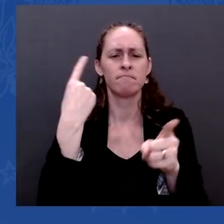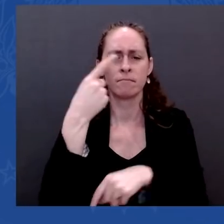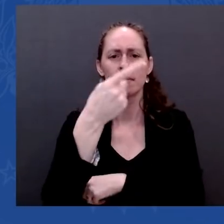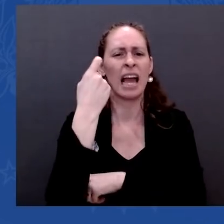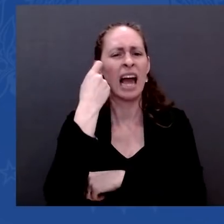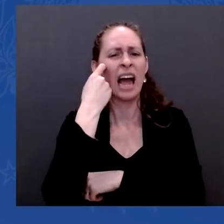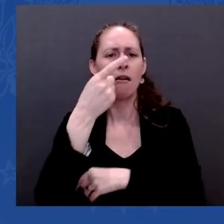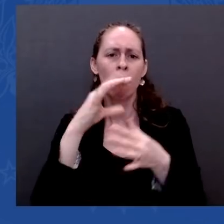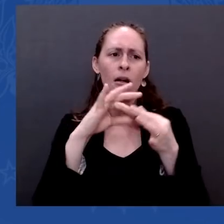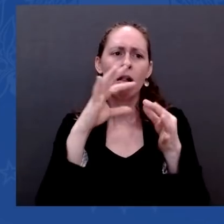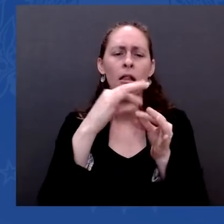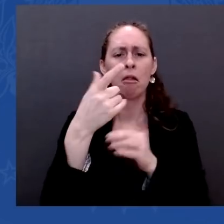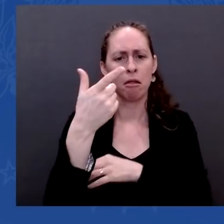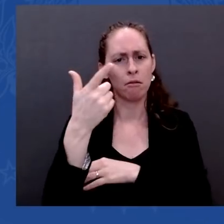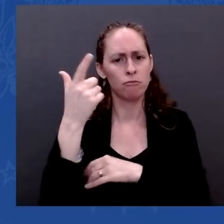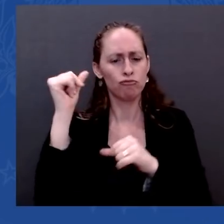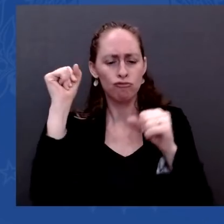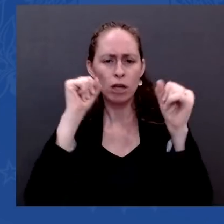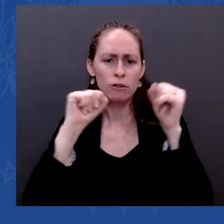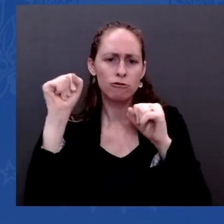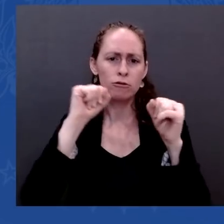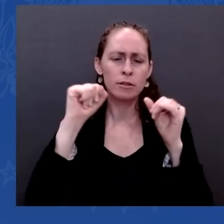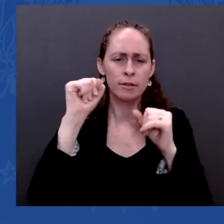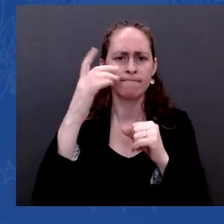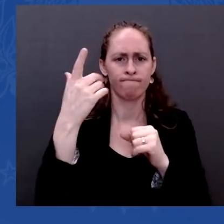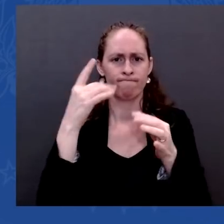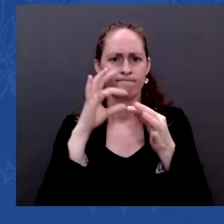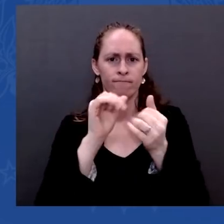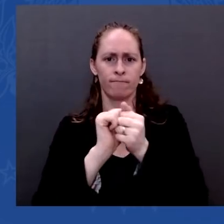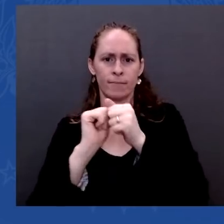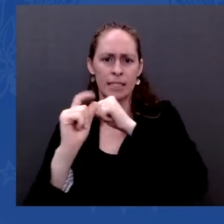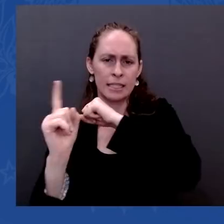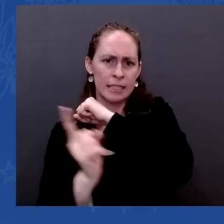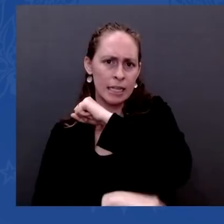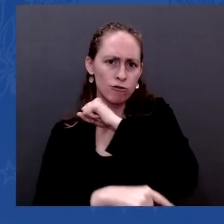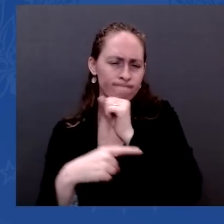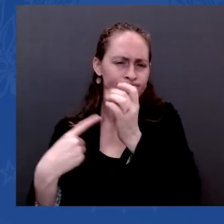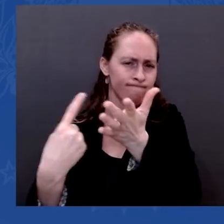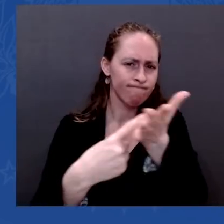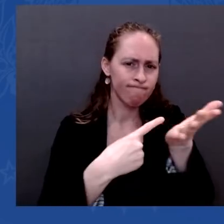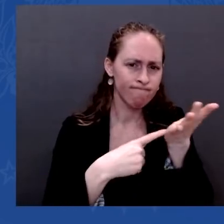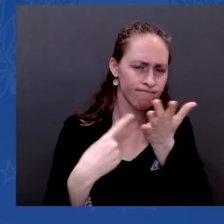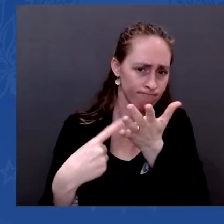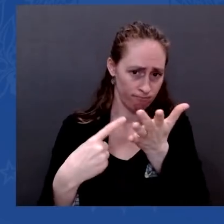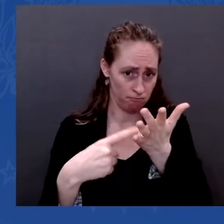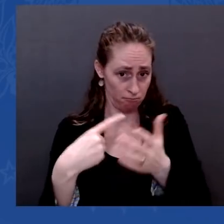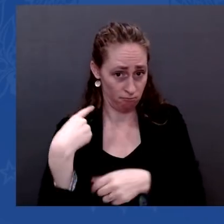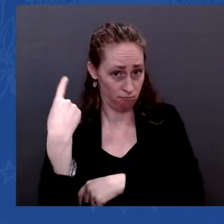I just wanted to know whether the sanctions you are envisaging and the EU is working on -- and the U.S. as well --